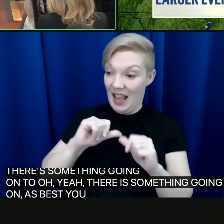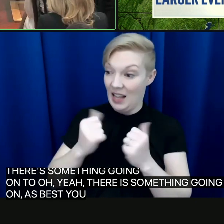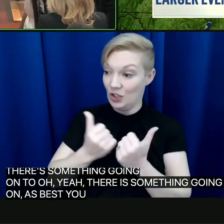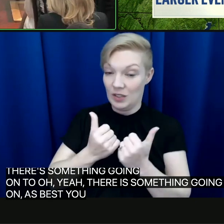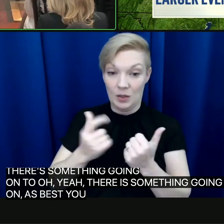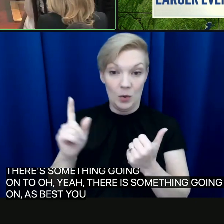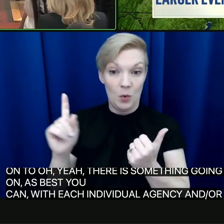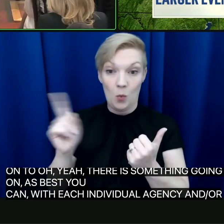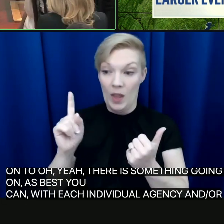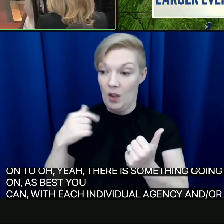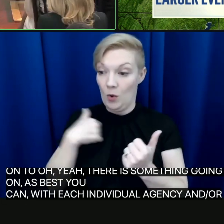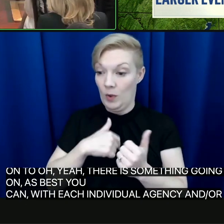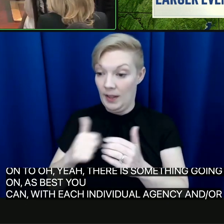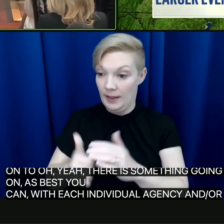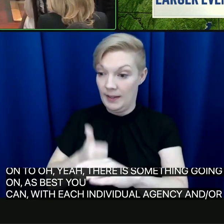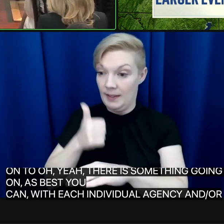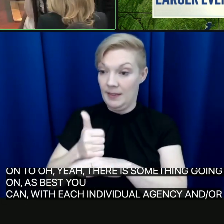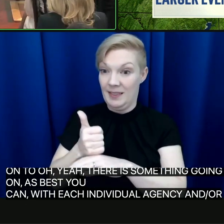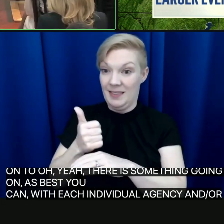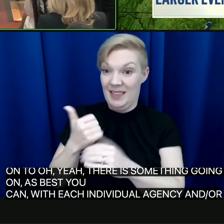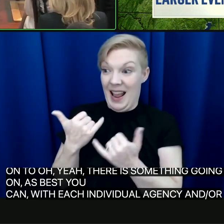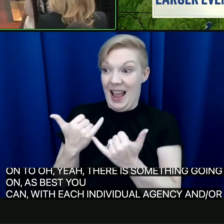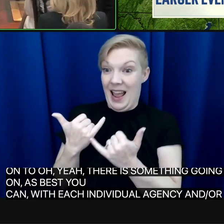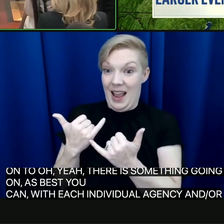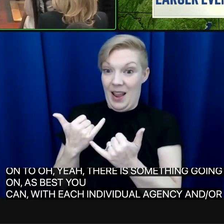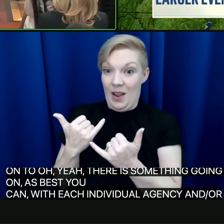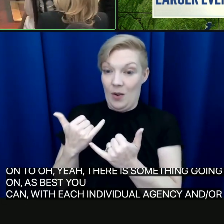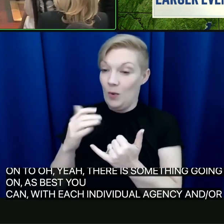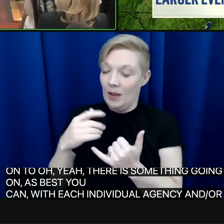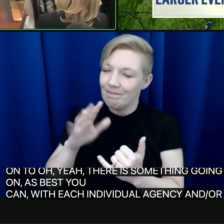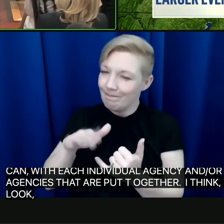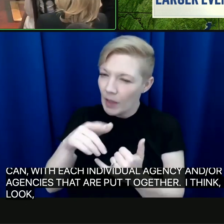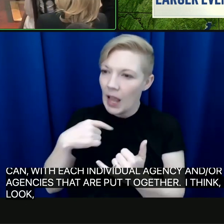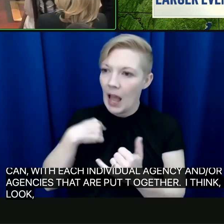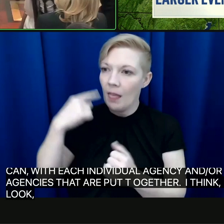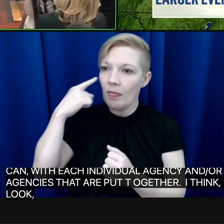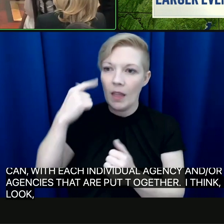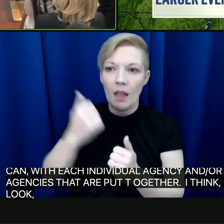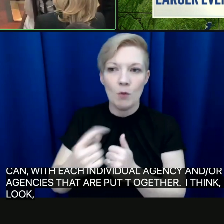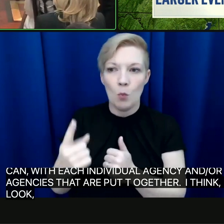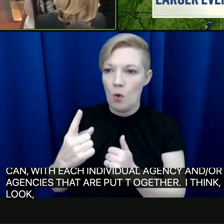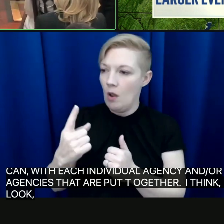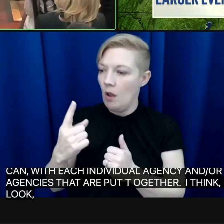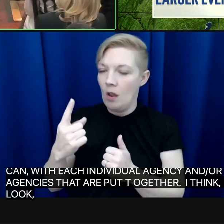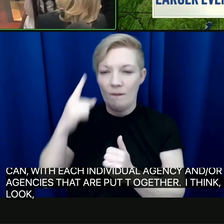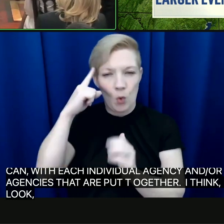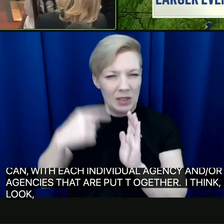I think you look I think everybody looks at, for example, our military as one of the things